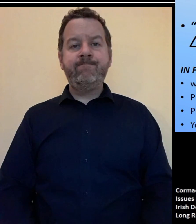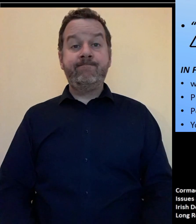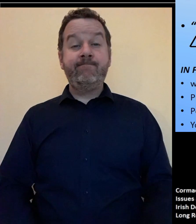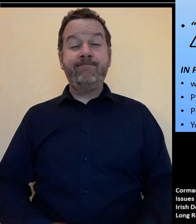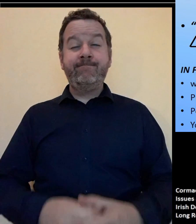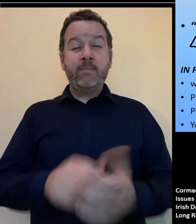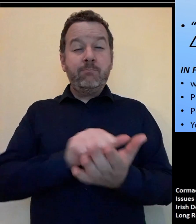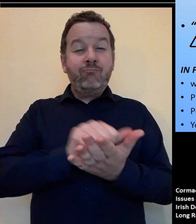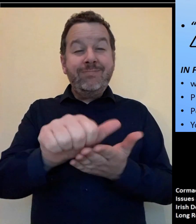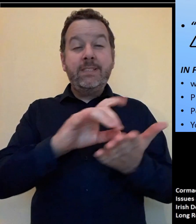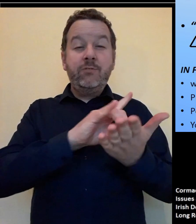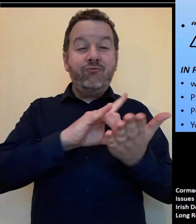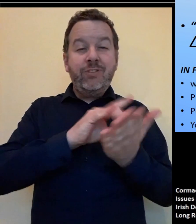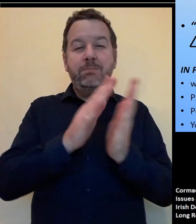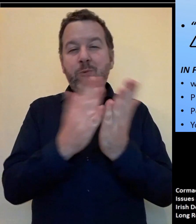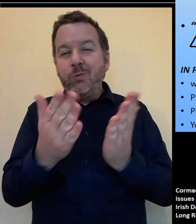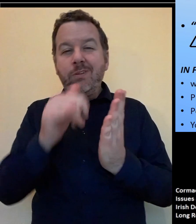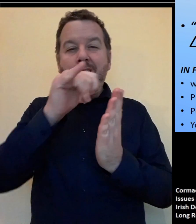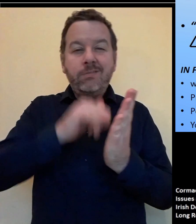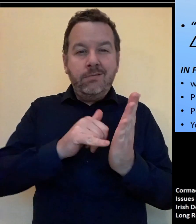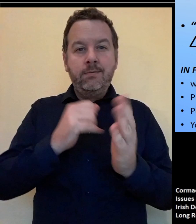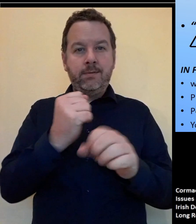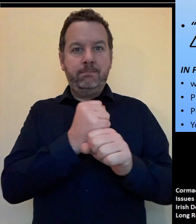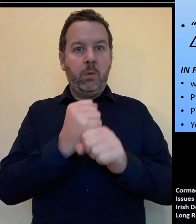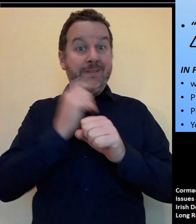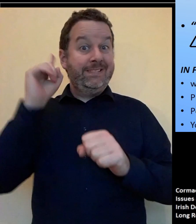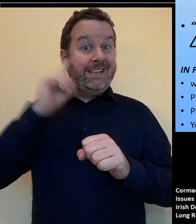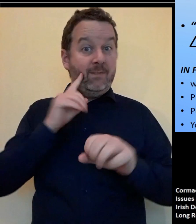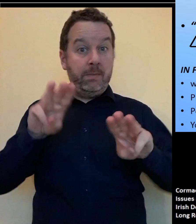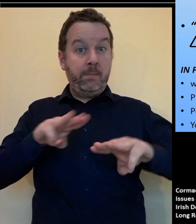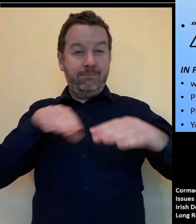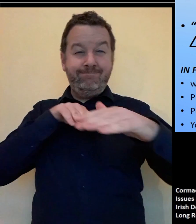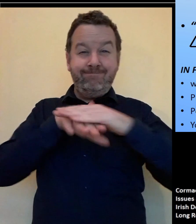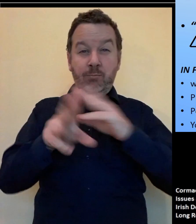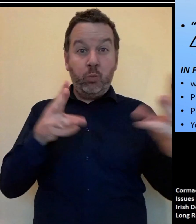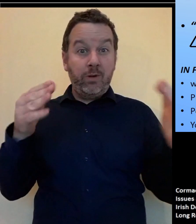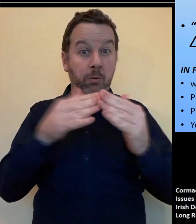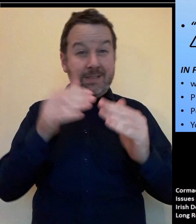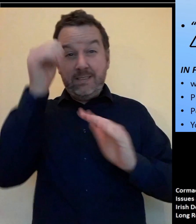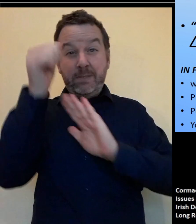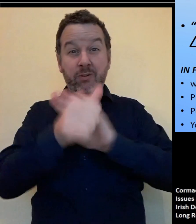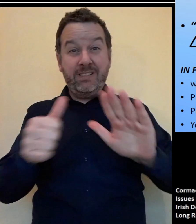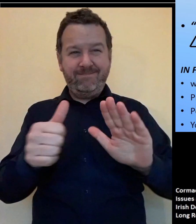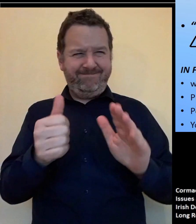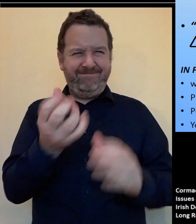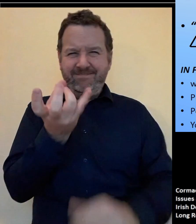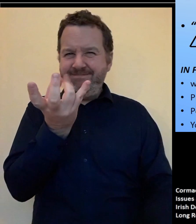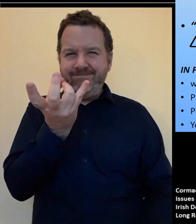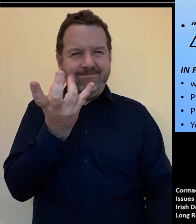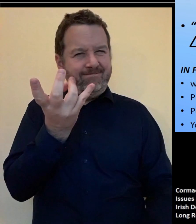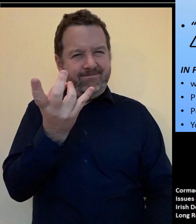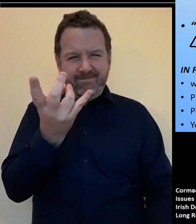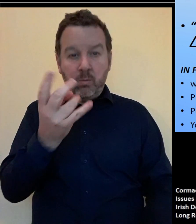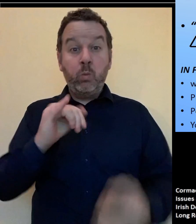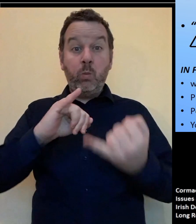There is a quite limited historiography on the experience of deaf people in workhouses,